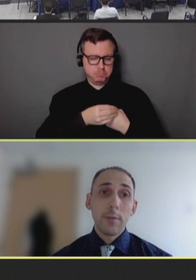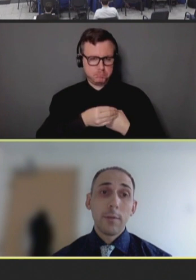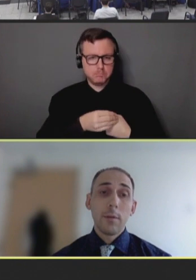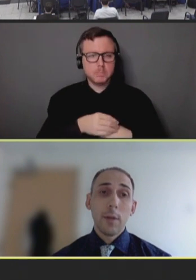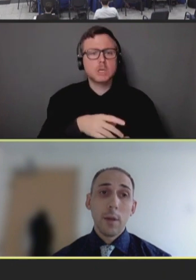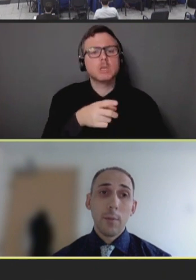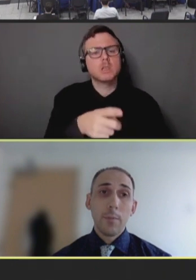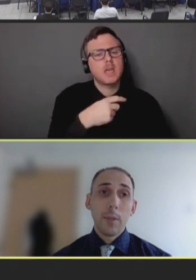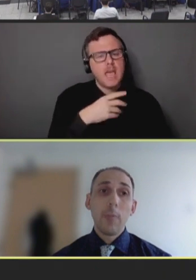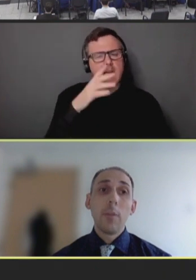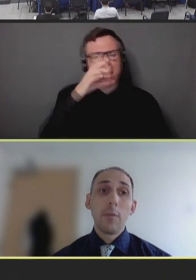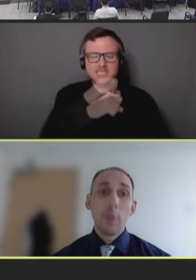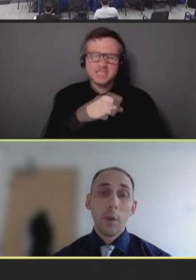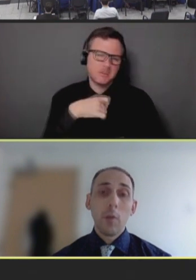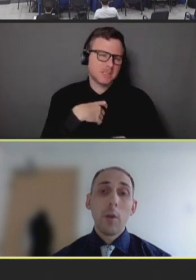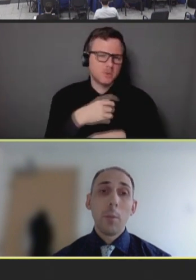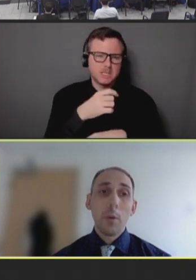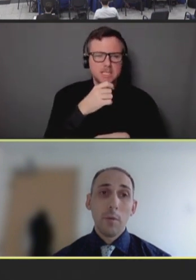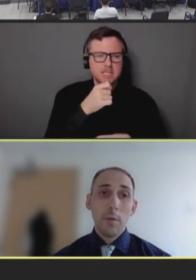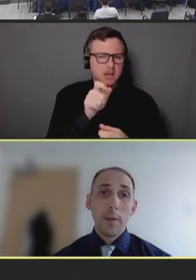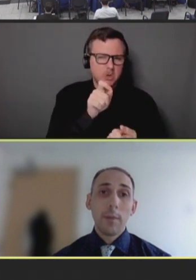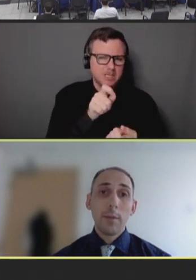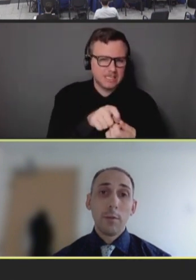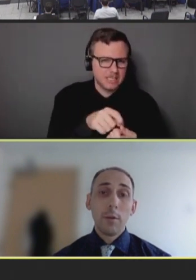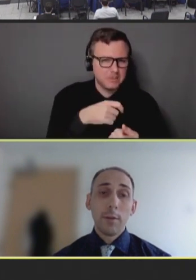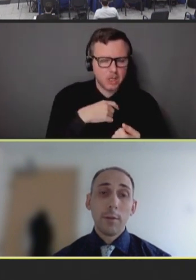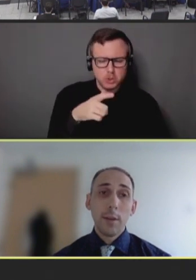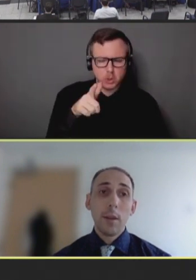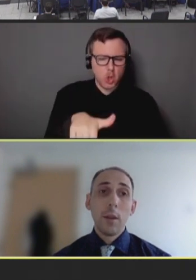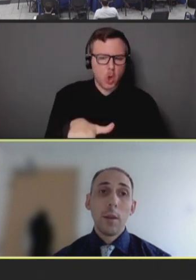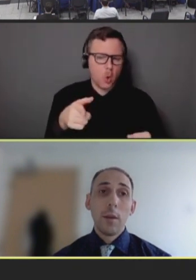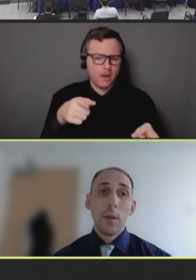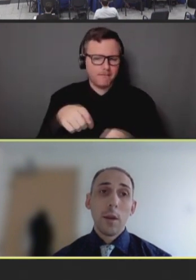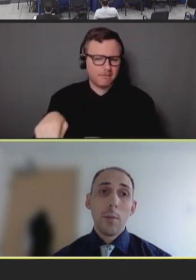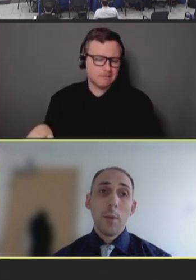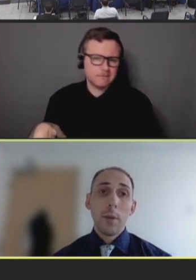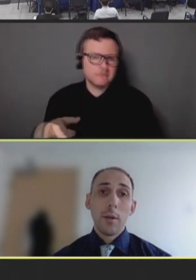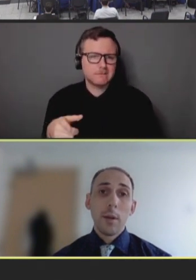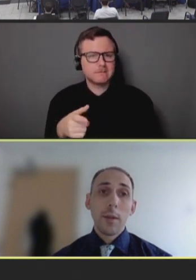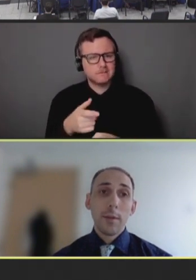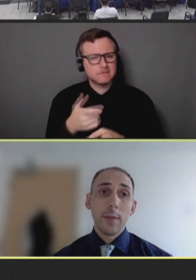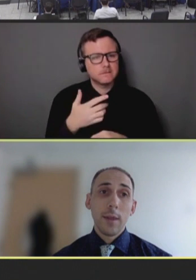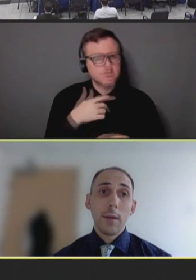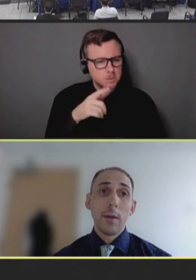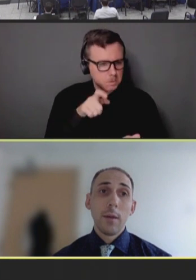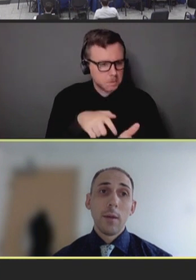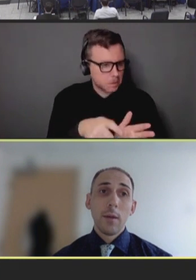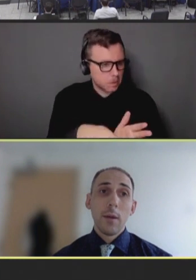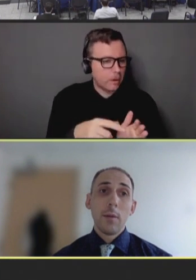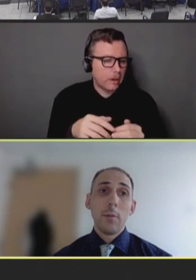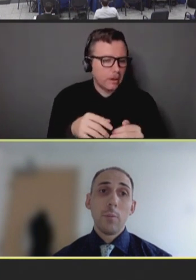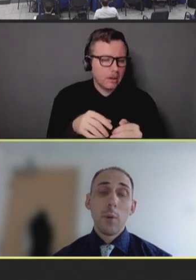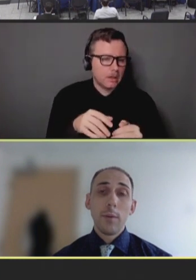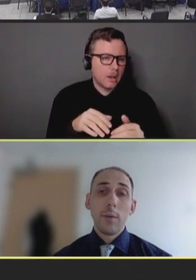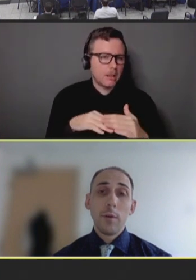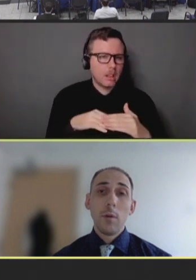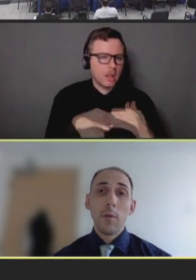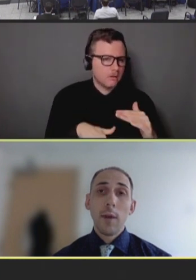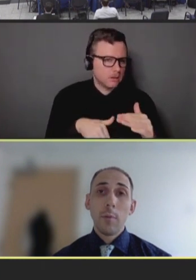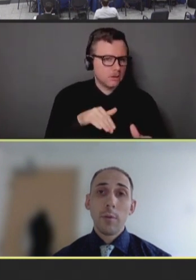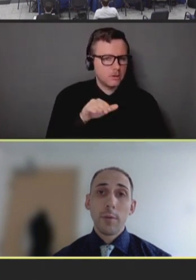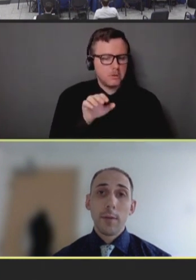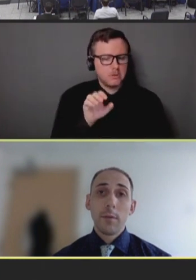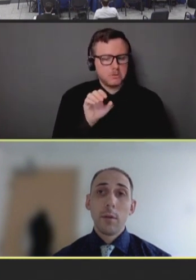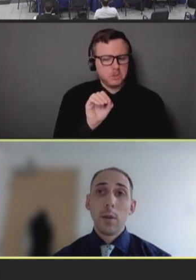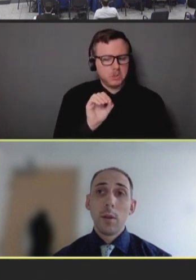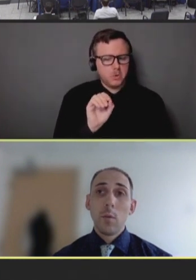And given the very low number of events, as you can see; but a less than .05 percent with